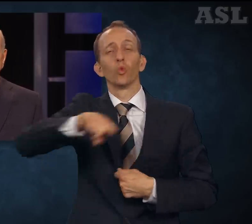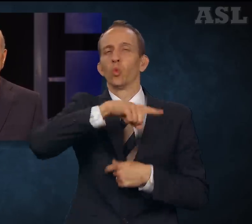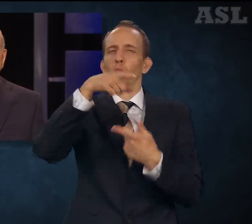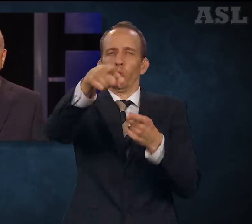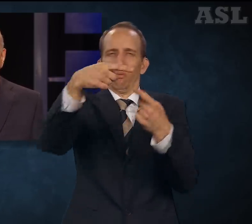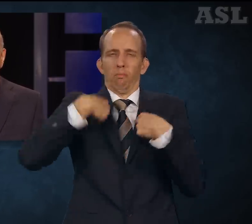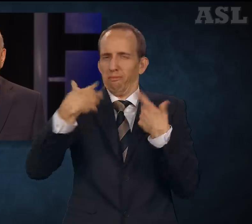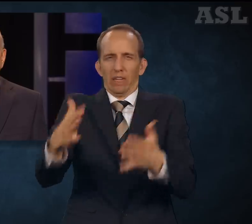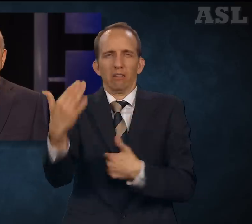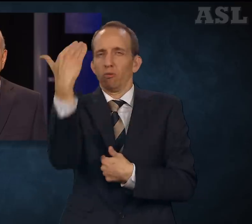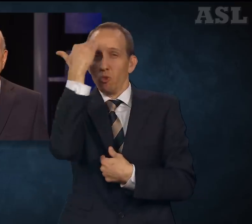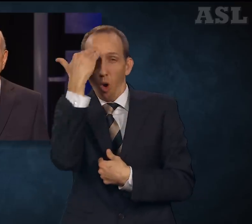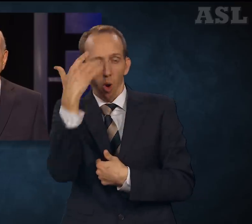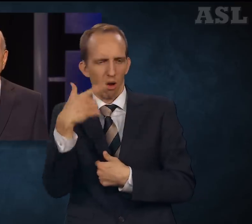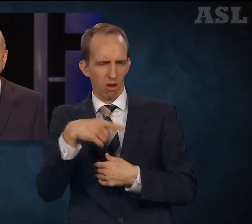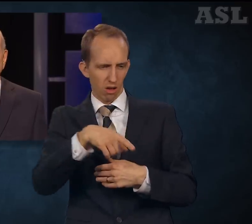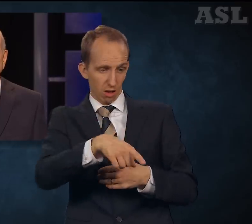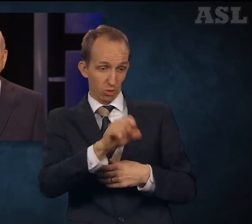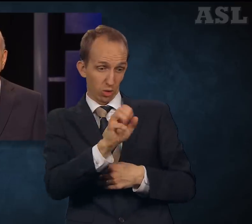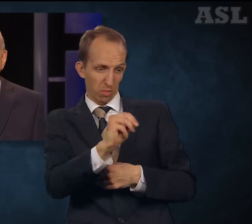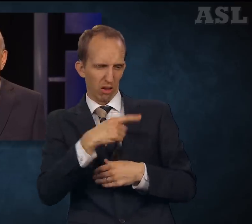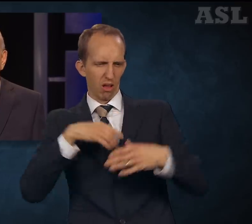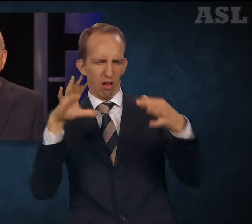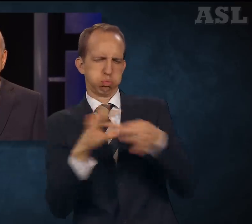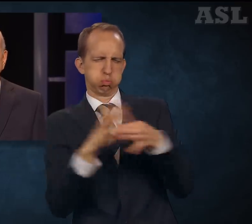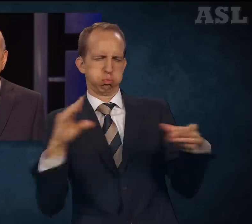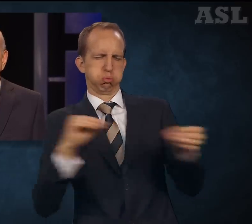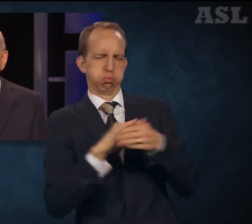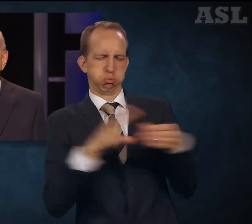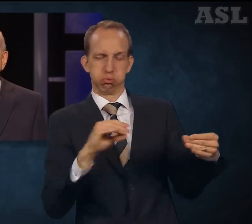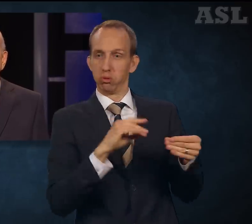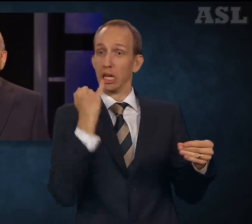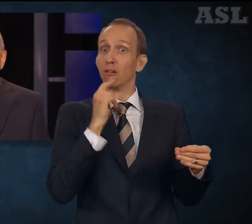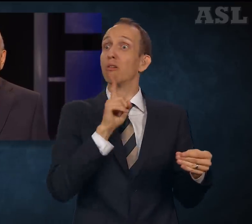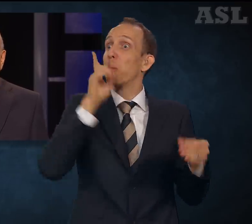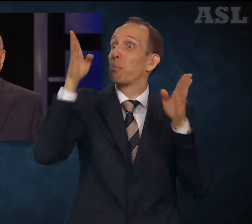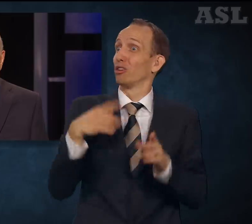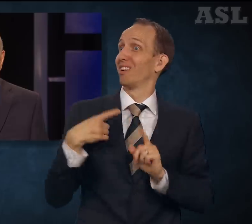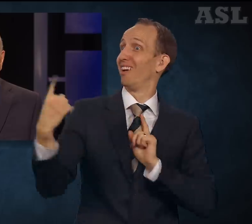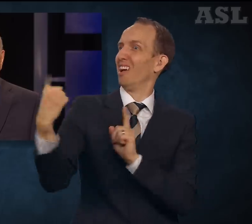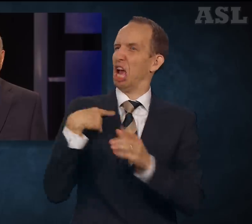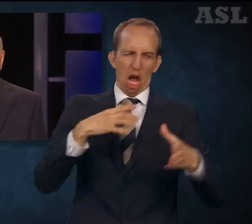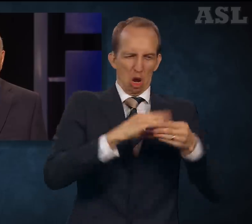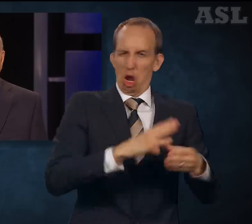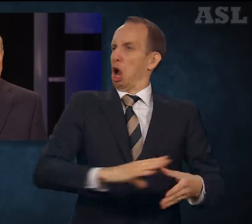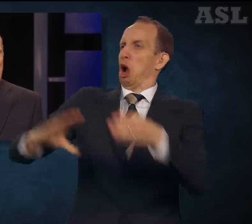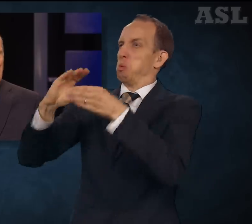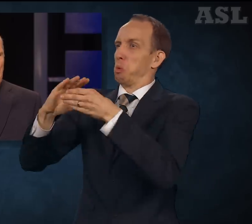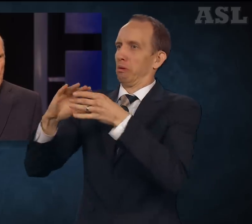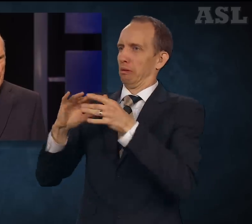YOU AND I BOTH KNOW YOUTH WHO HAVE BEEN INFLUENCED THROUGH